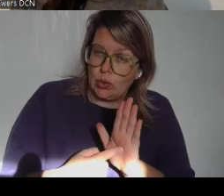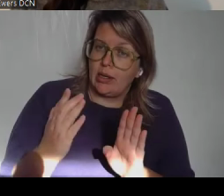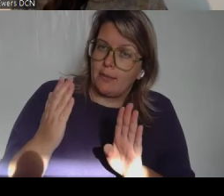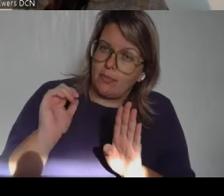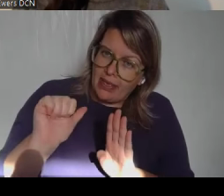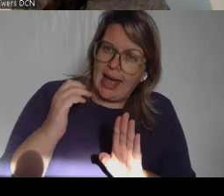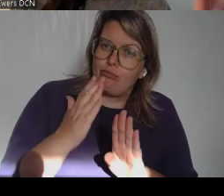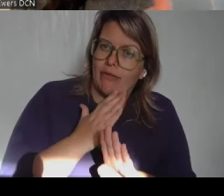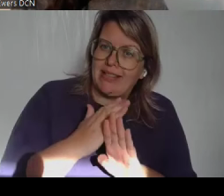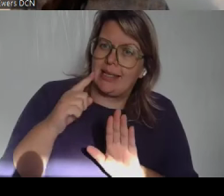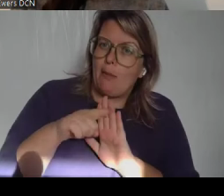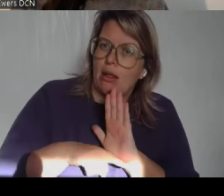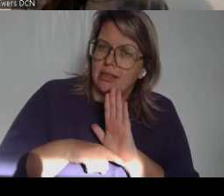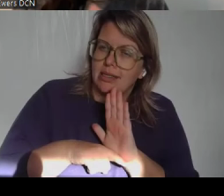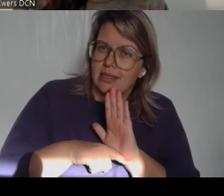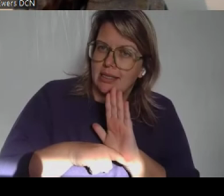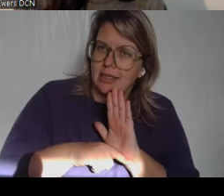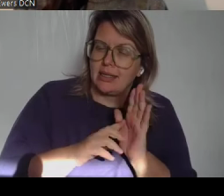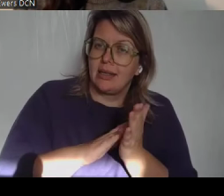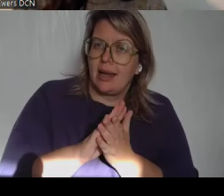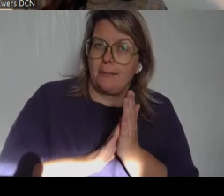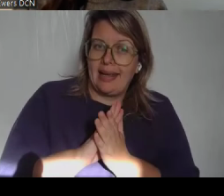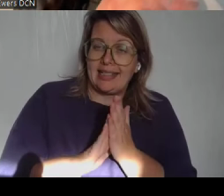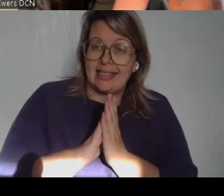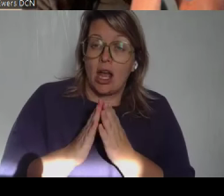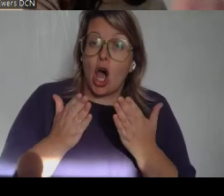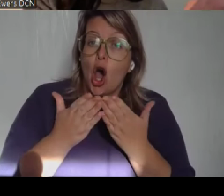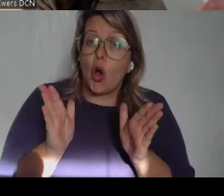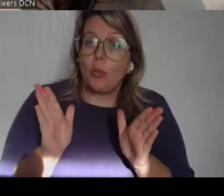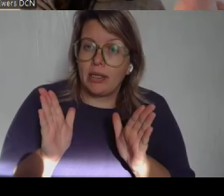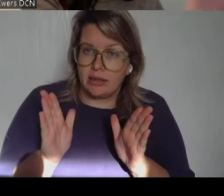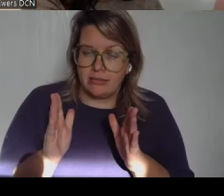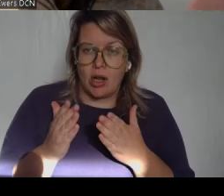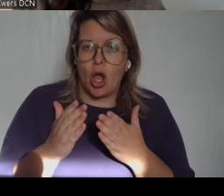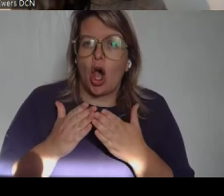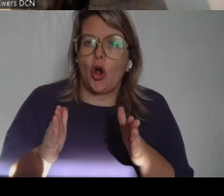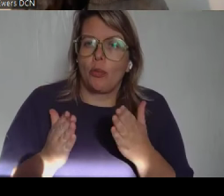which means that the open rates are now not as reliable for those Apple users who've signed up to that.